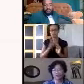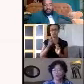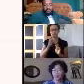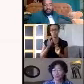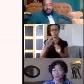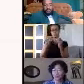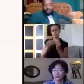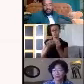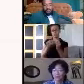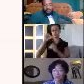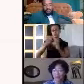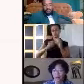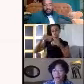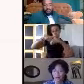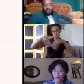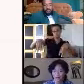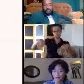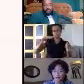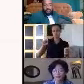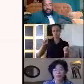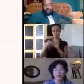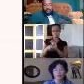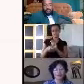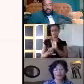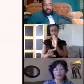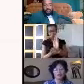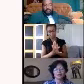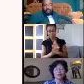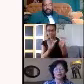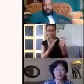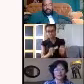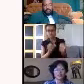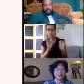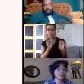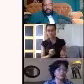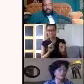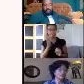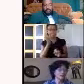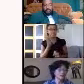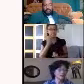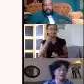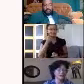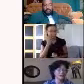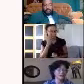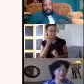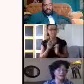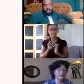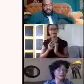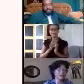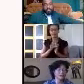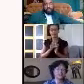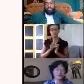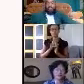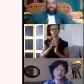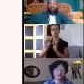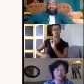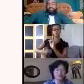way to move with that is with equity is the goal, and which is the removal of systemic